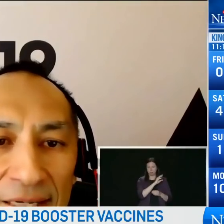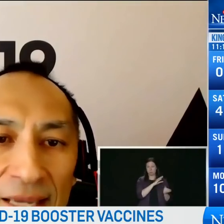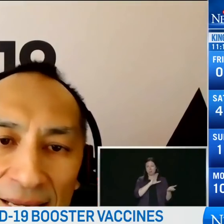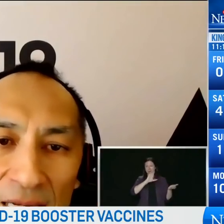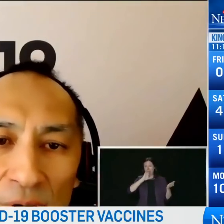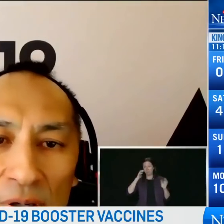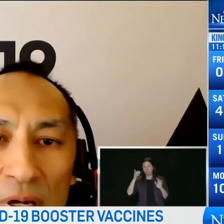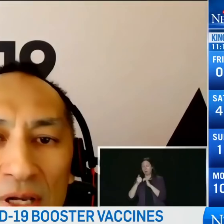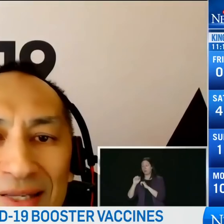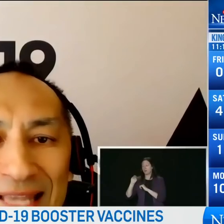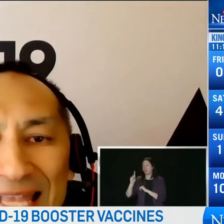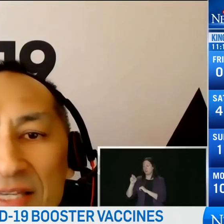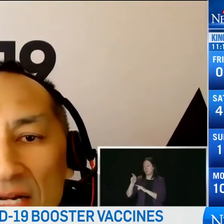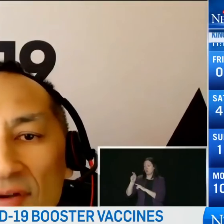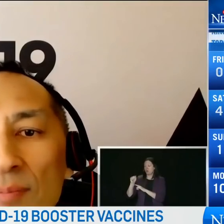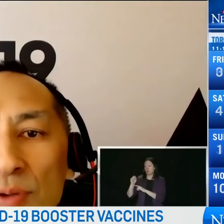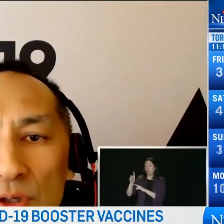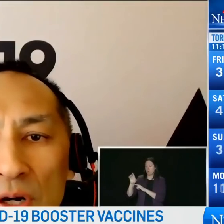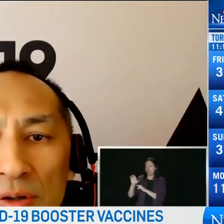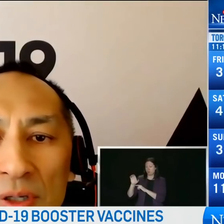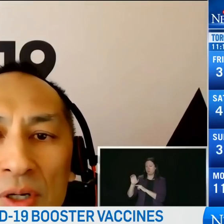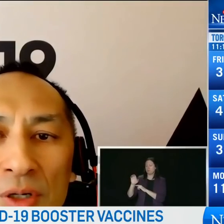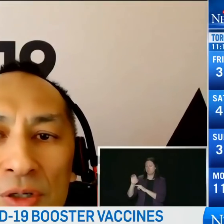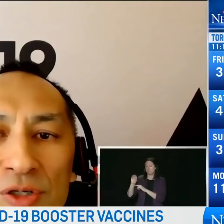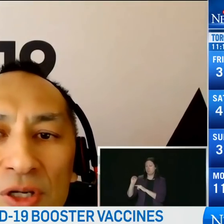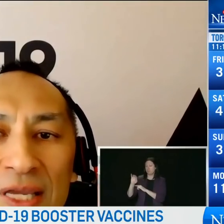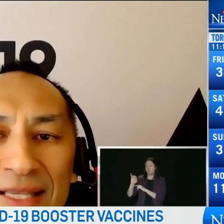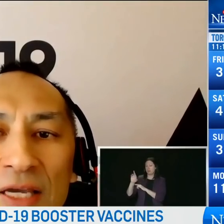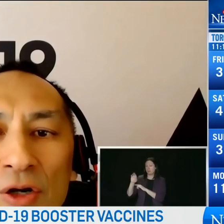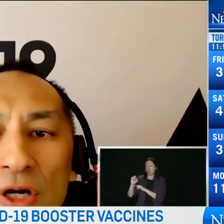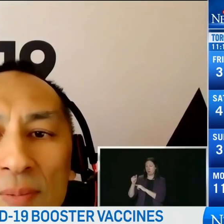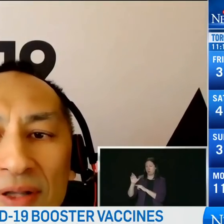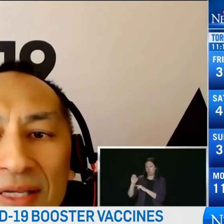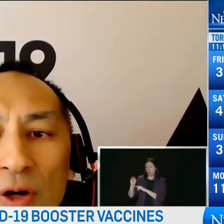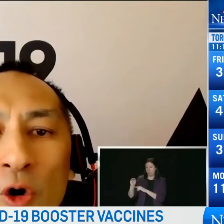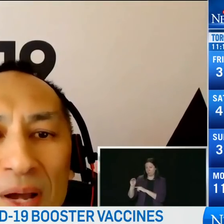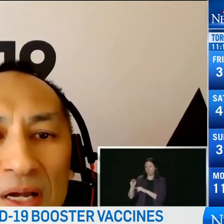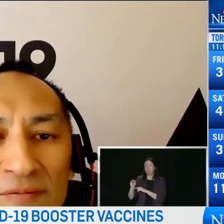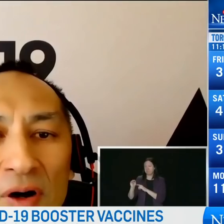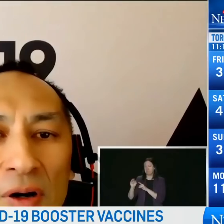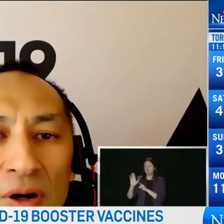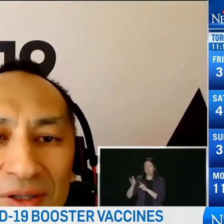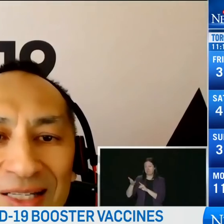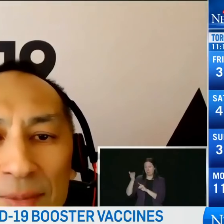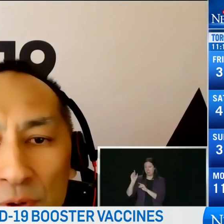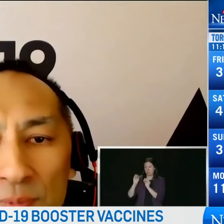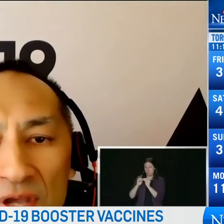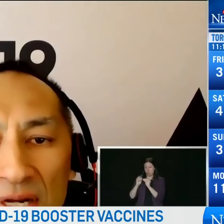WITH THE PFIZER-BIONTECH COMB IN